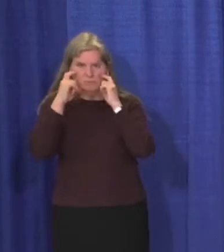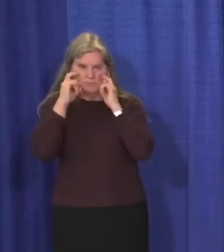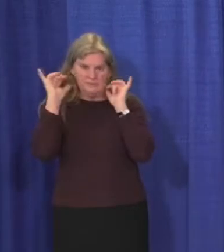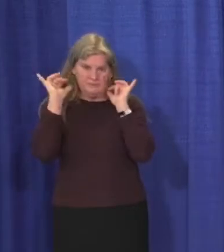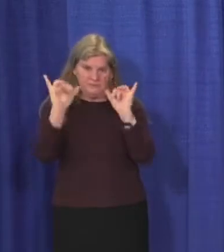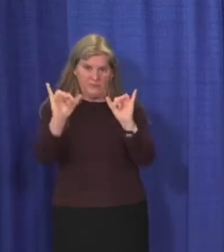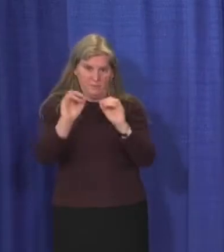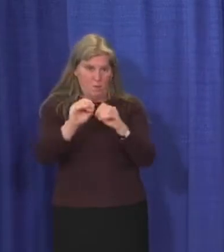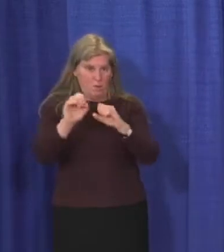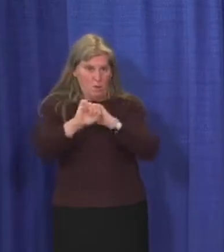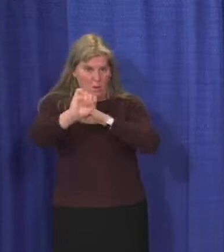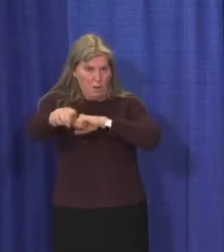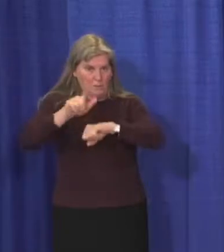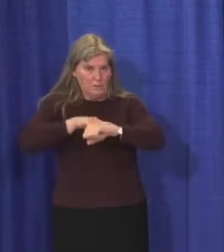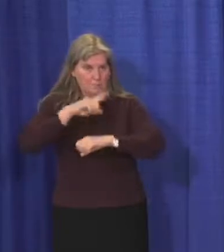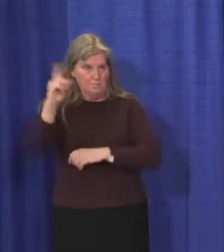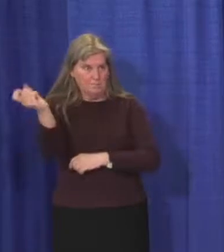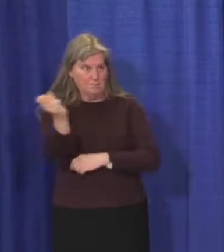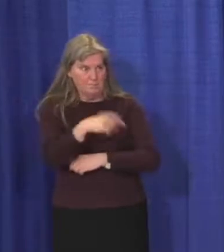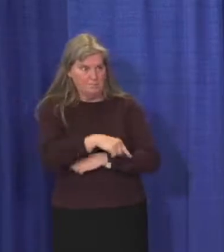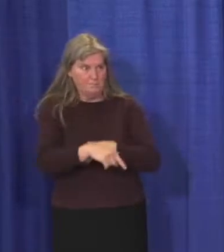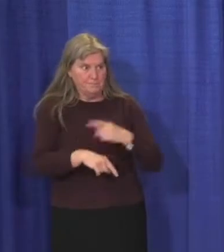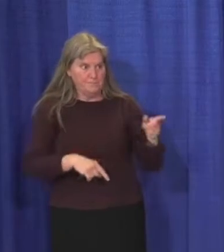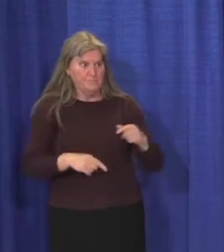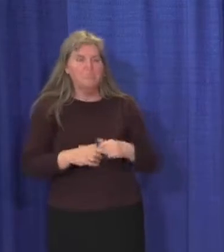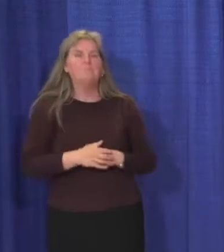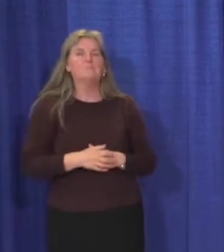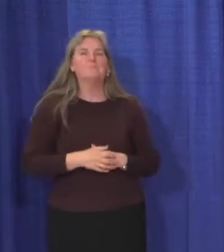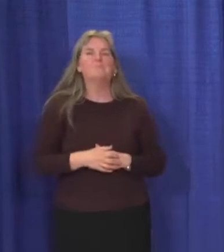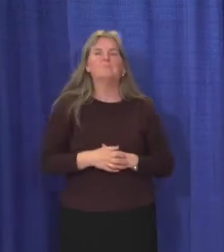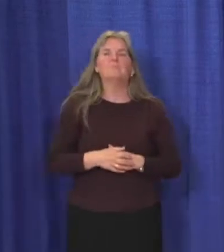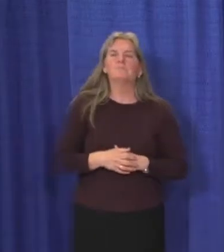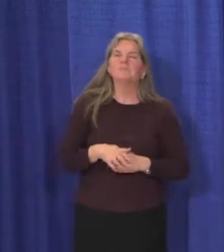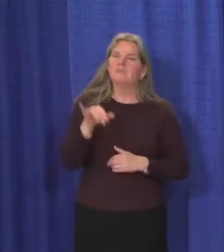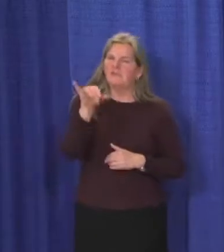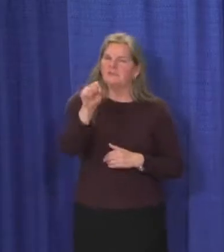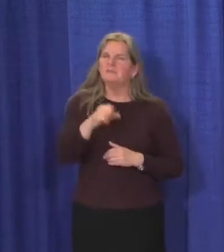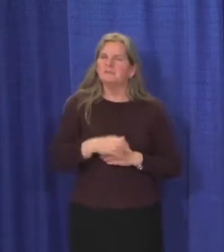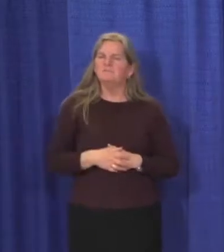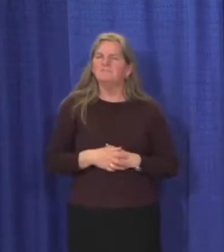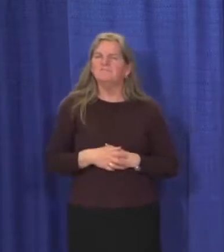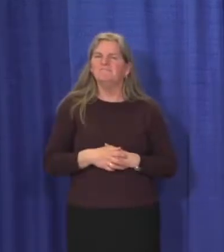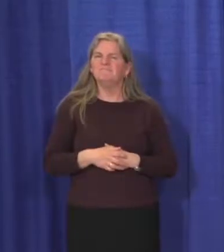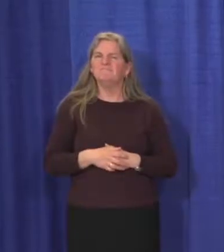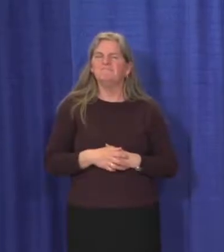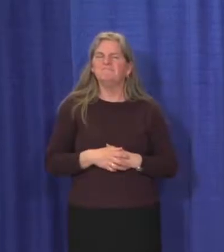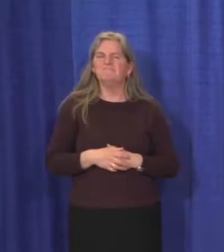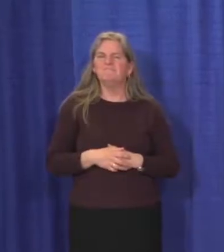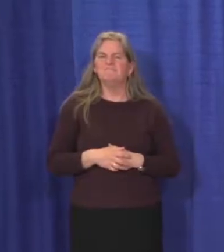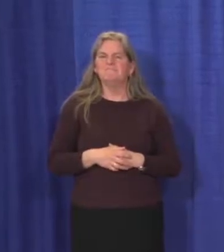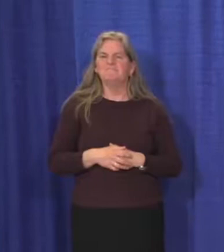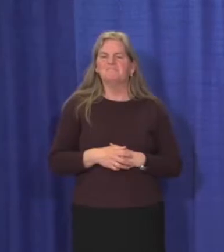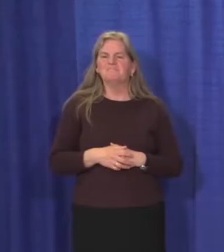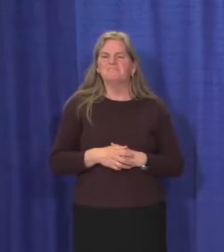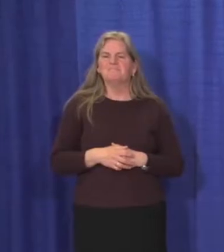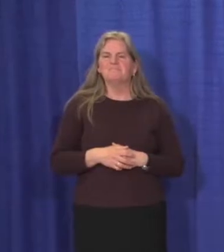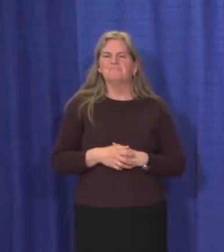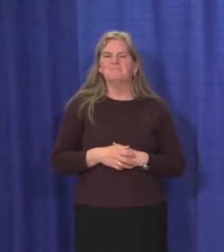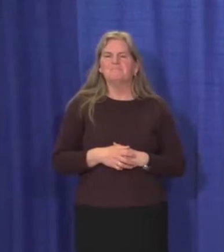well? Yes.